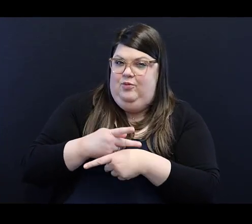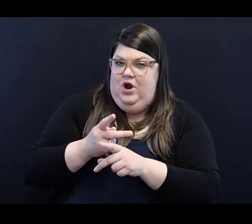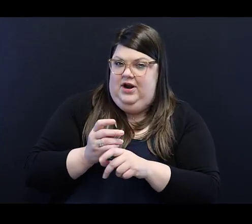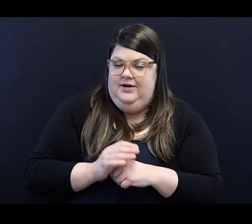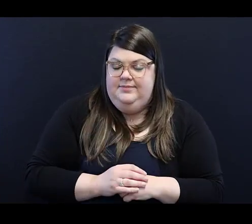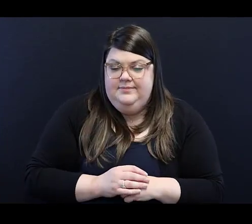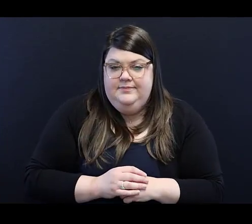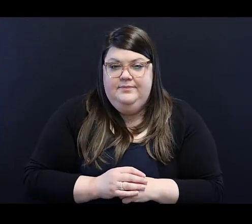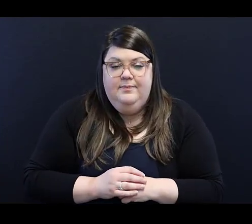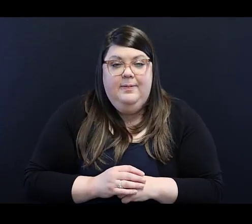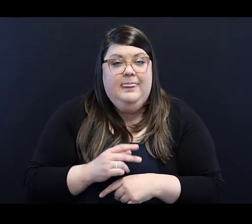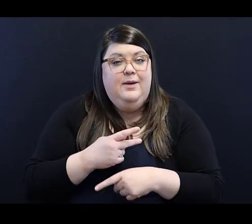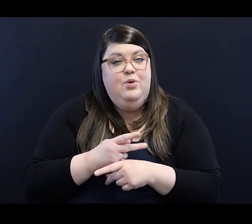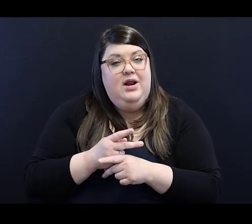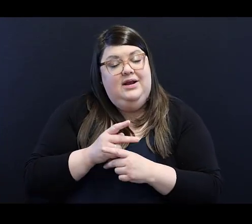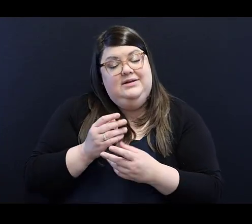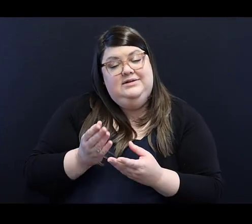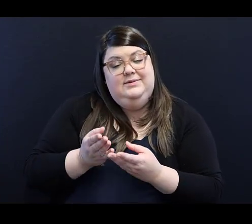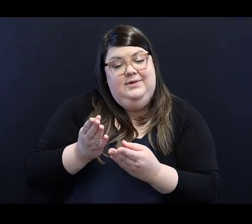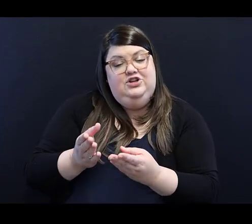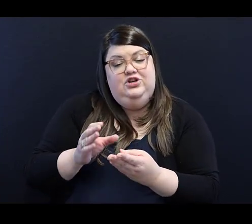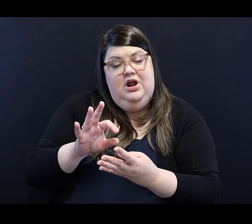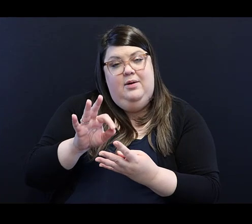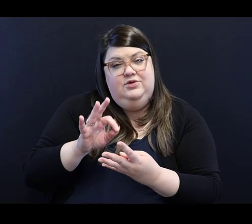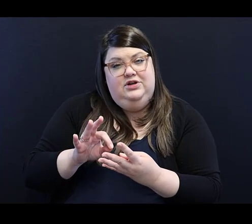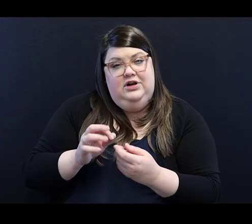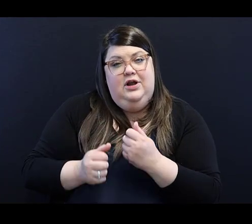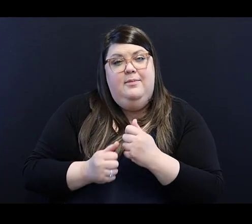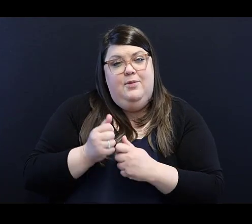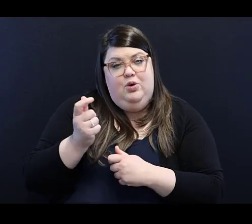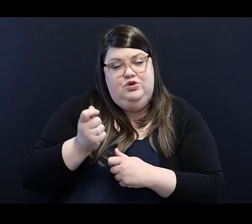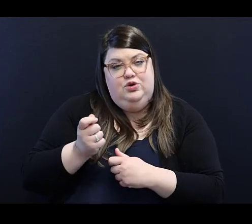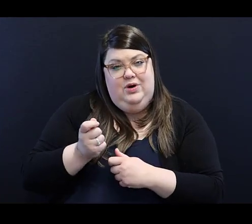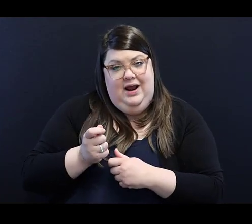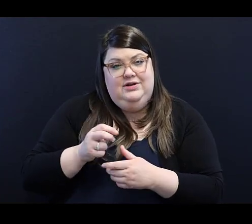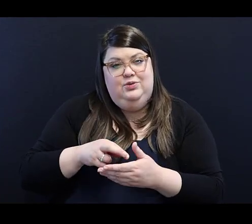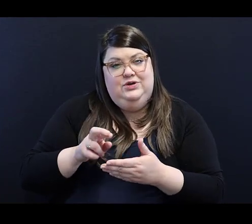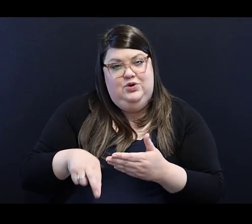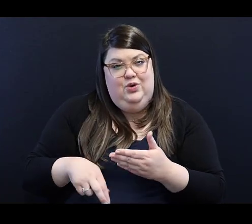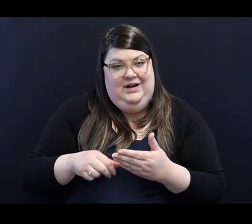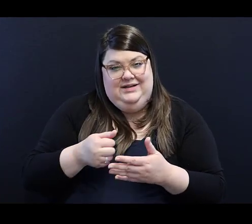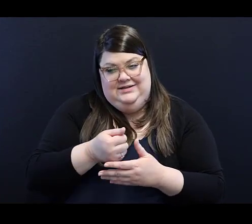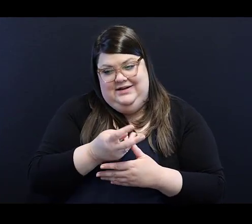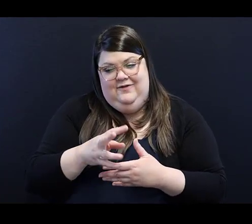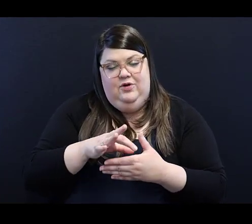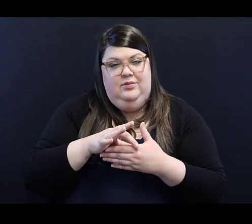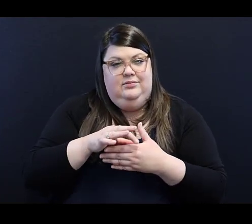Product Submission Option. Most grants result in a series of products that can be uploaded to